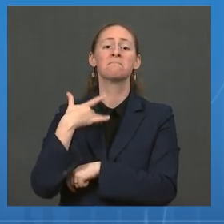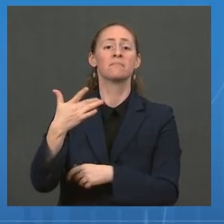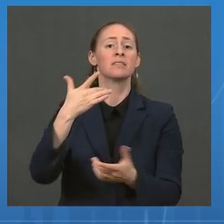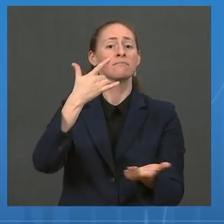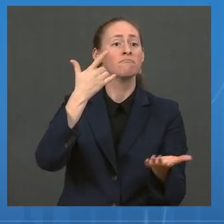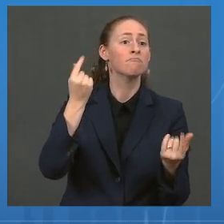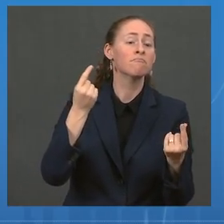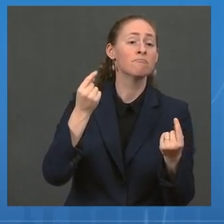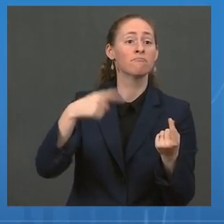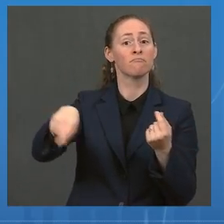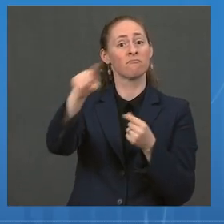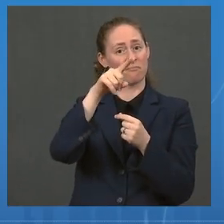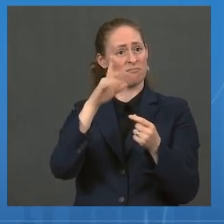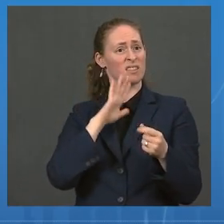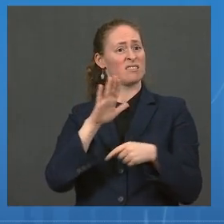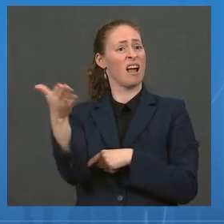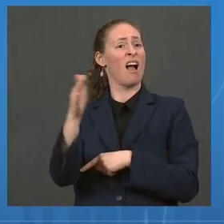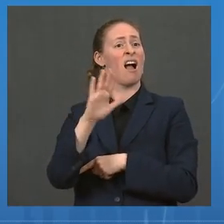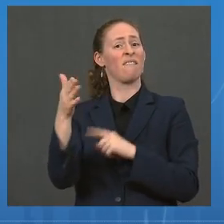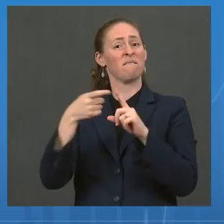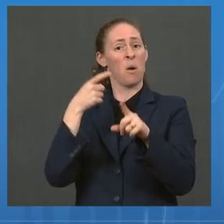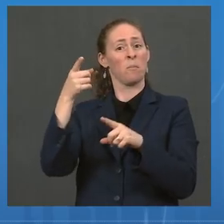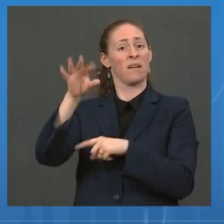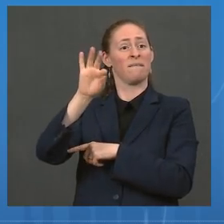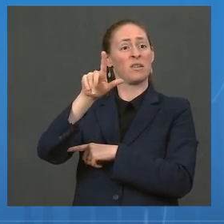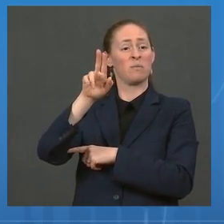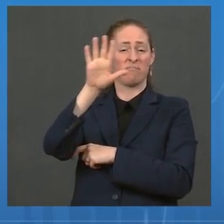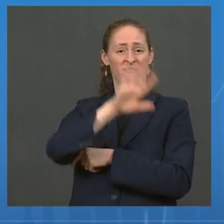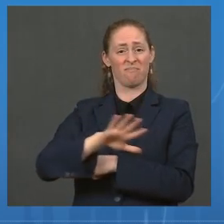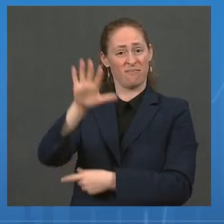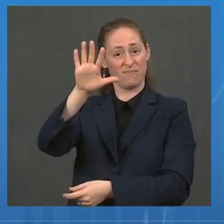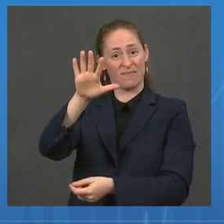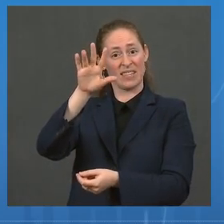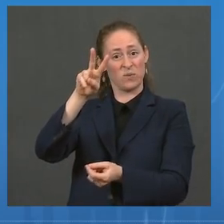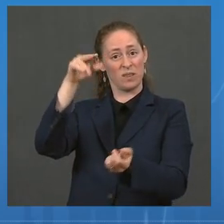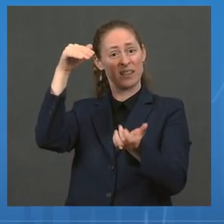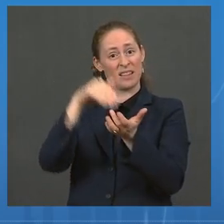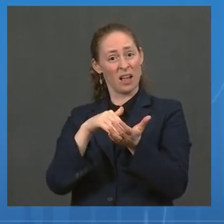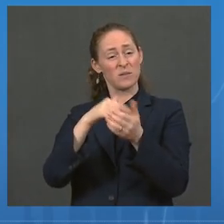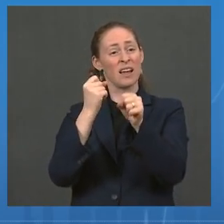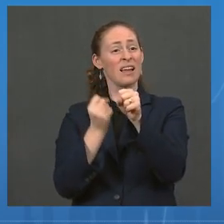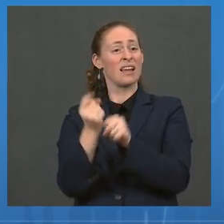and results in 140,000 to 710,000 hospitalizations --